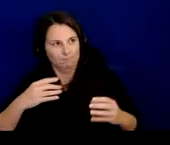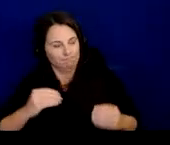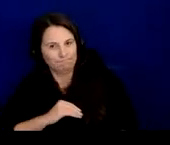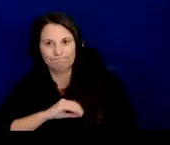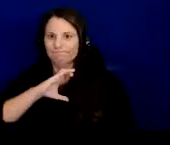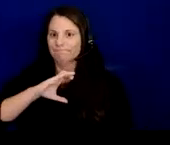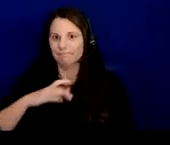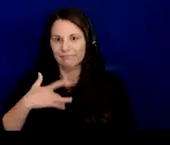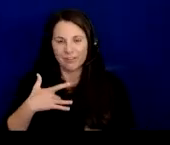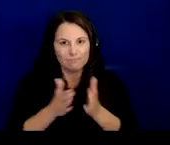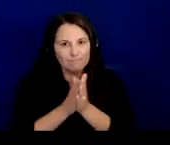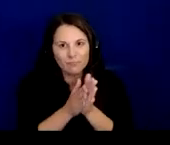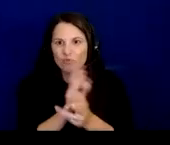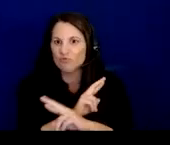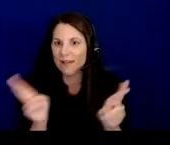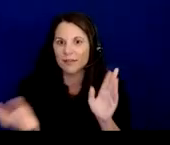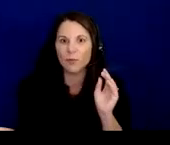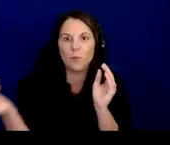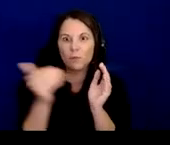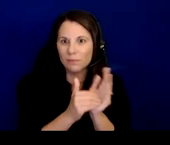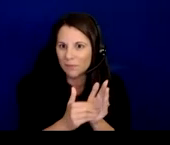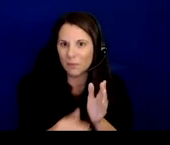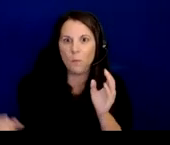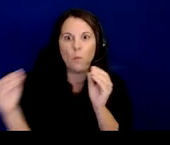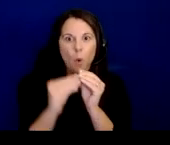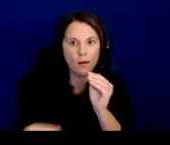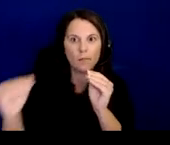more can lead to all these other things that don't necessarily have to do